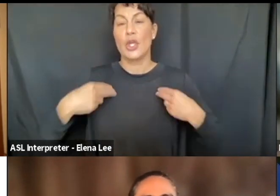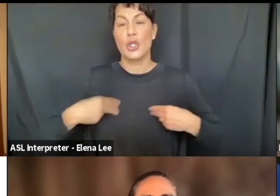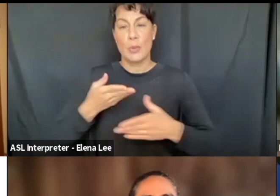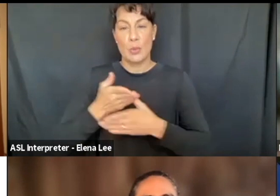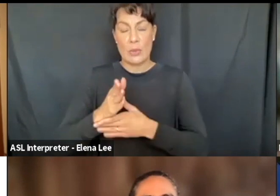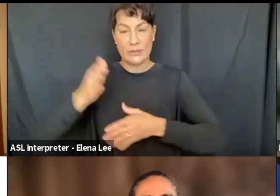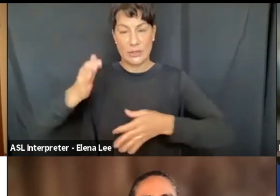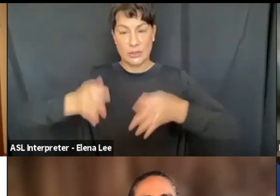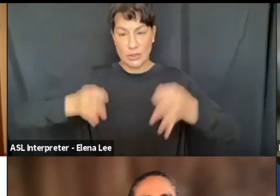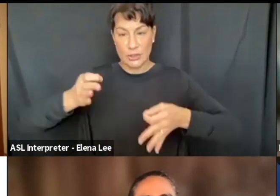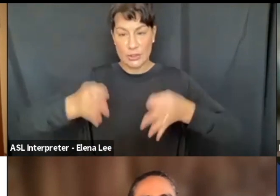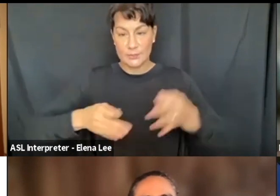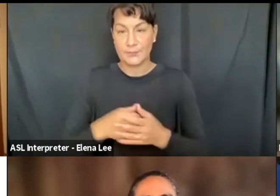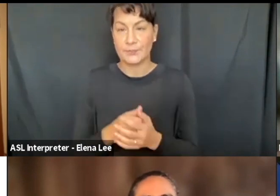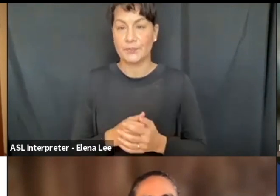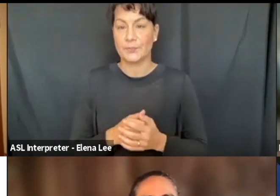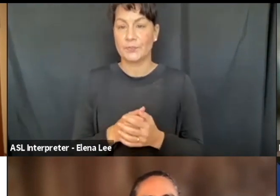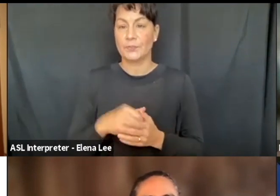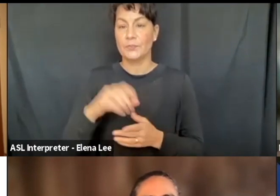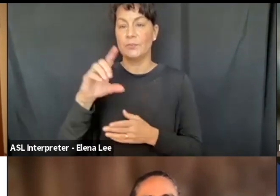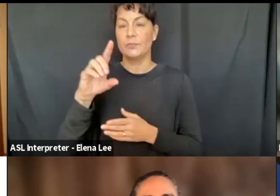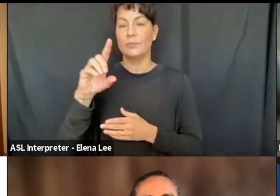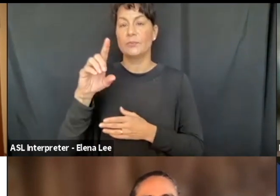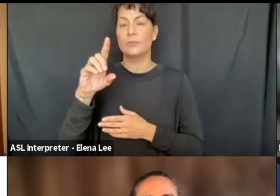and a participant in a documentary.